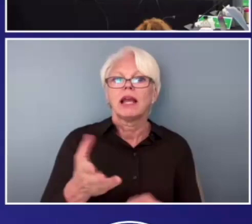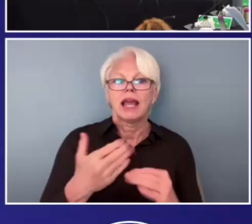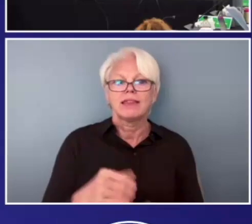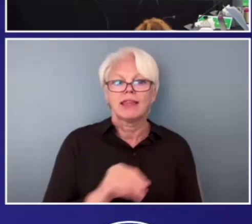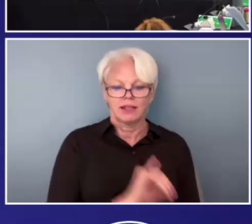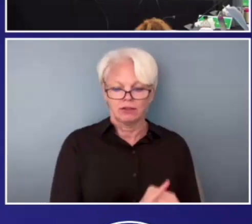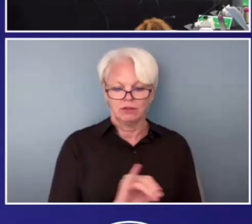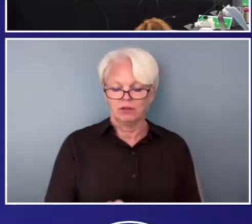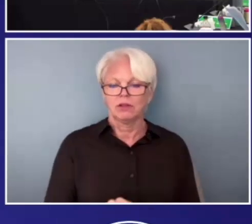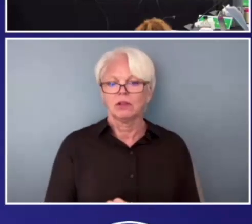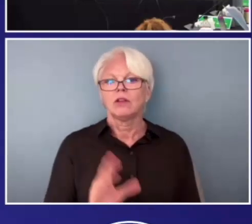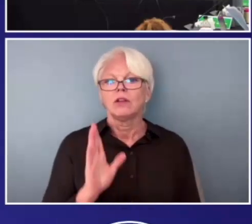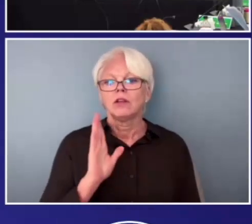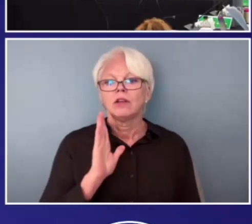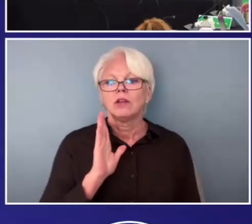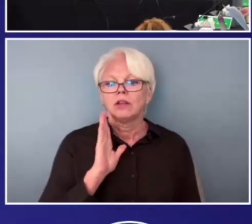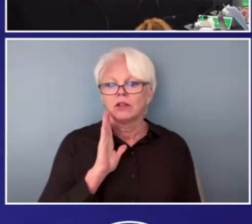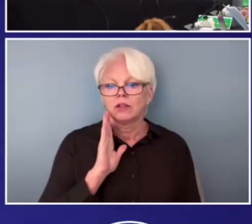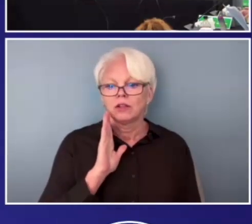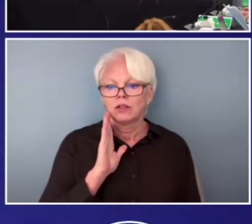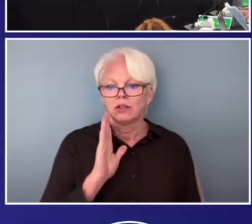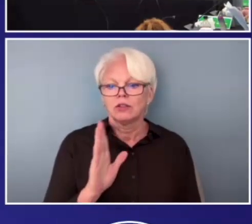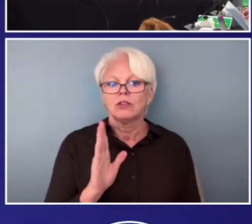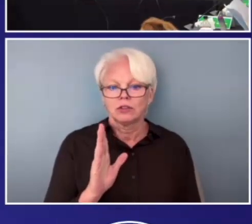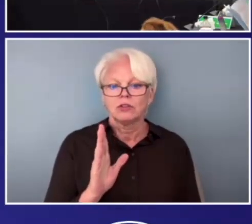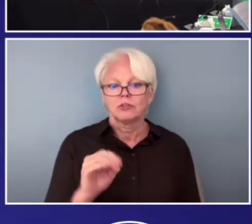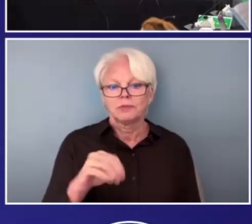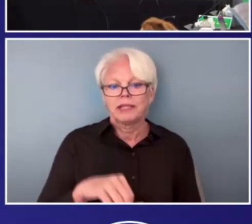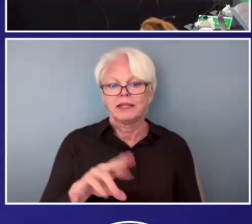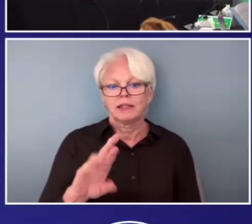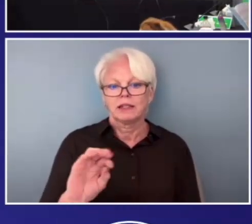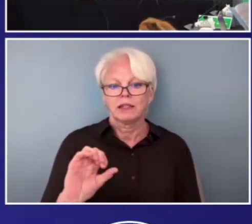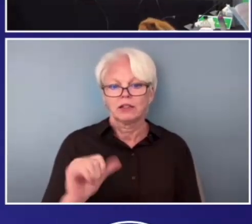be reflected in our reg text. Tamar?